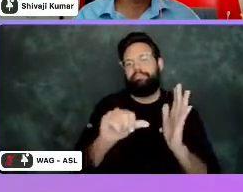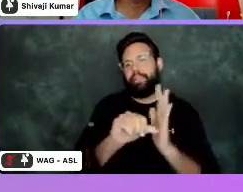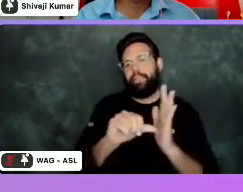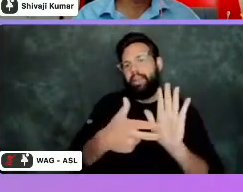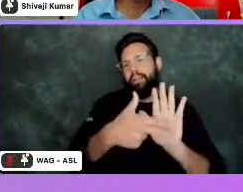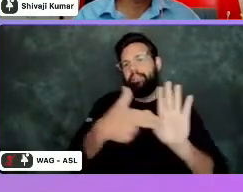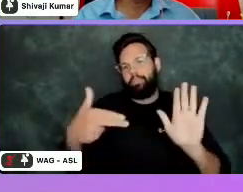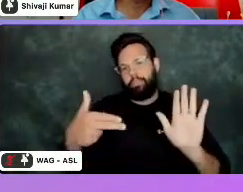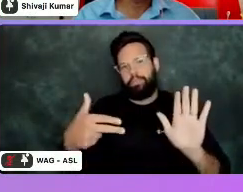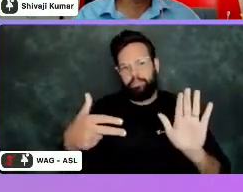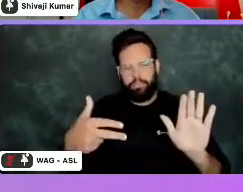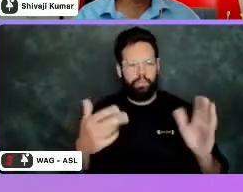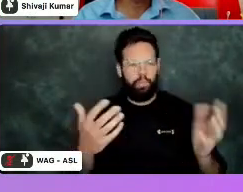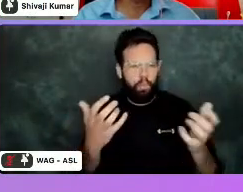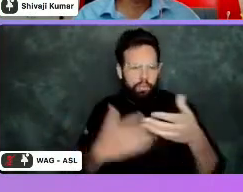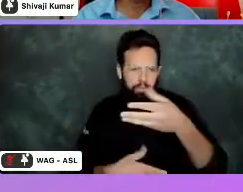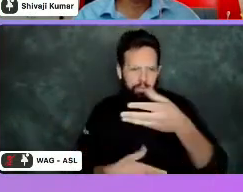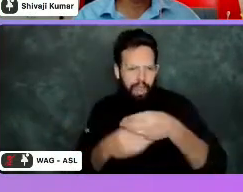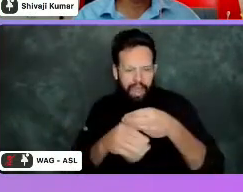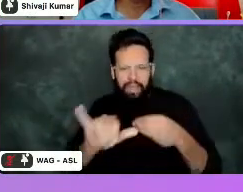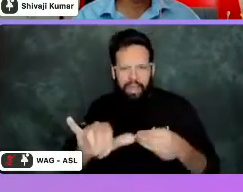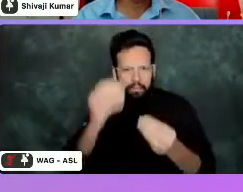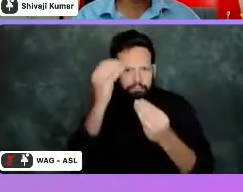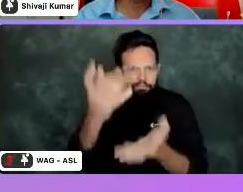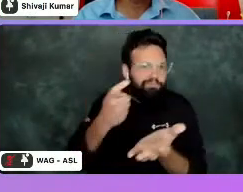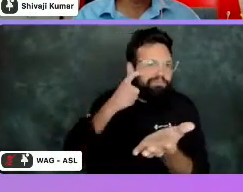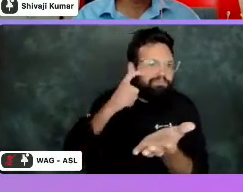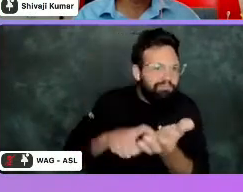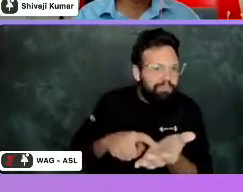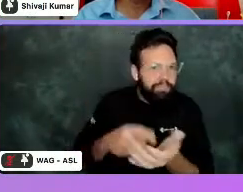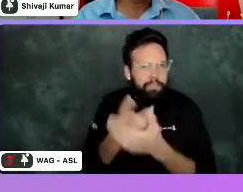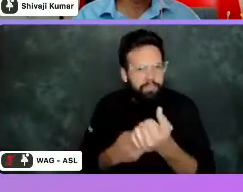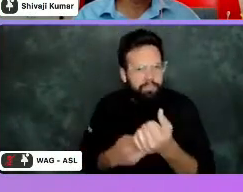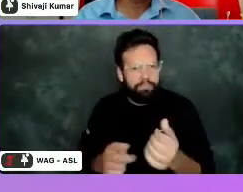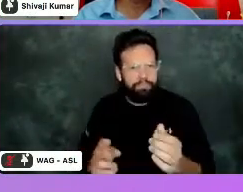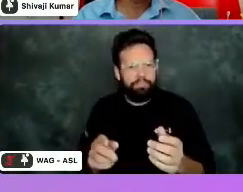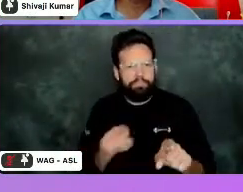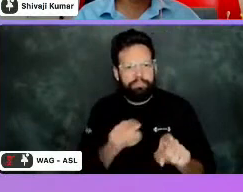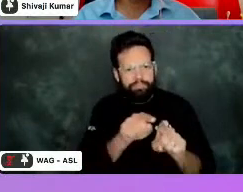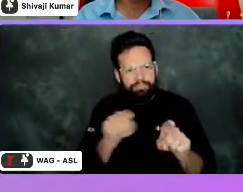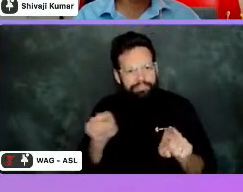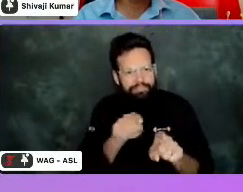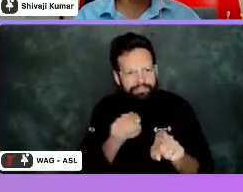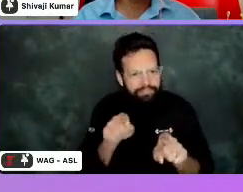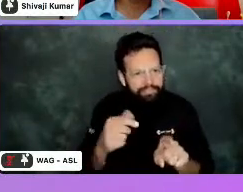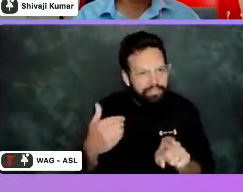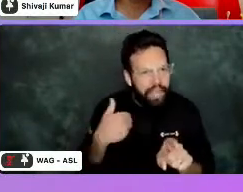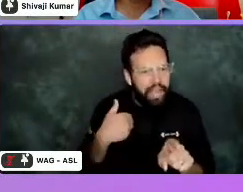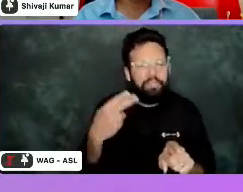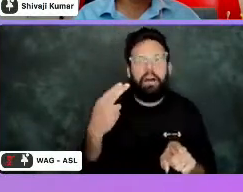Scroll down to the footer and we have this, "Hablas español?" paragraph that we're going to add.